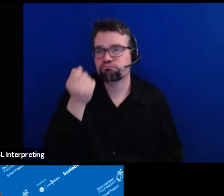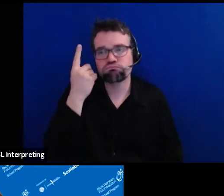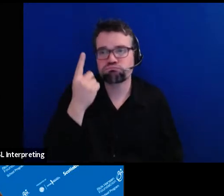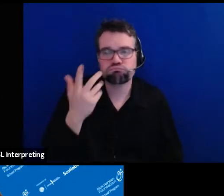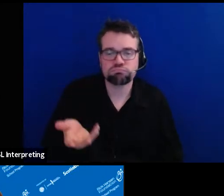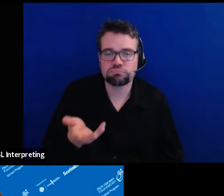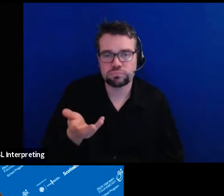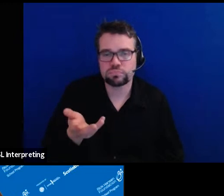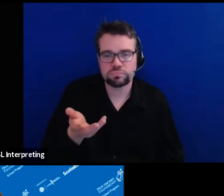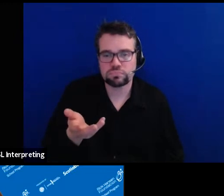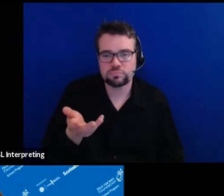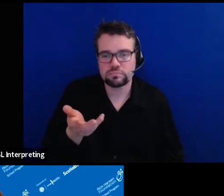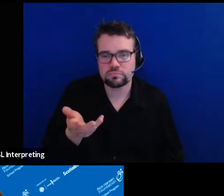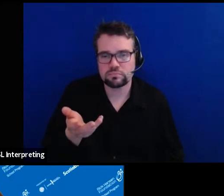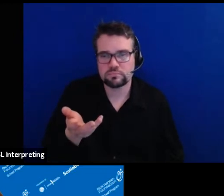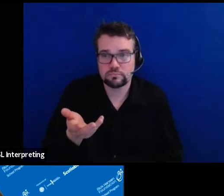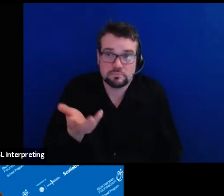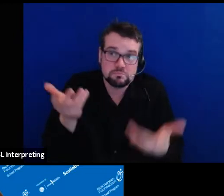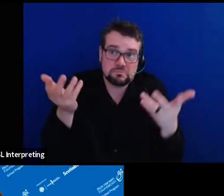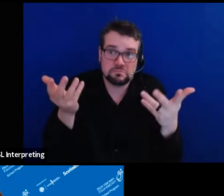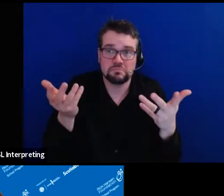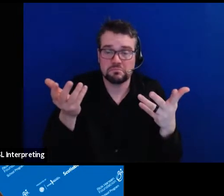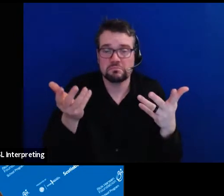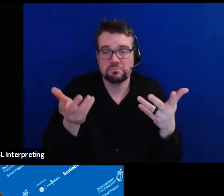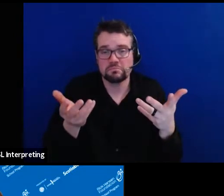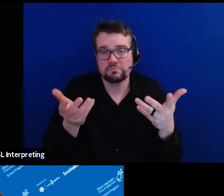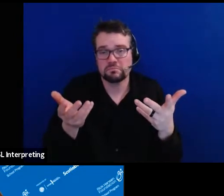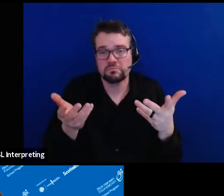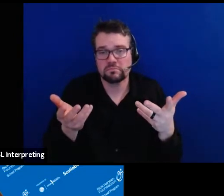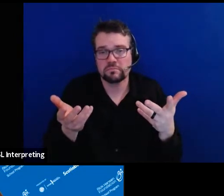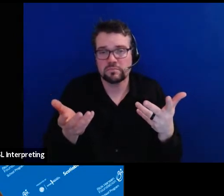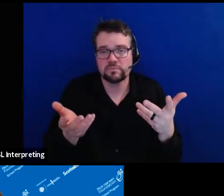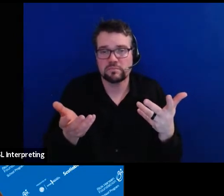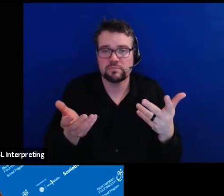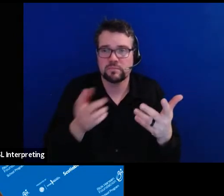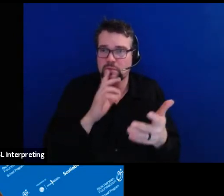KNOW, AND SIMPLY GOING BY THE GUIDELINES SOMETIMES DOESN'T